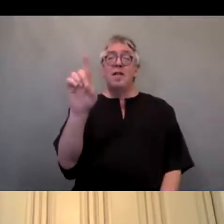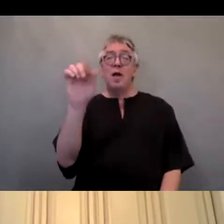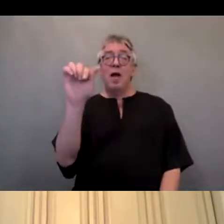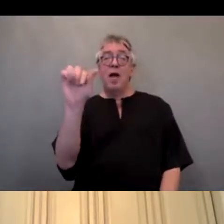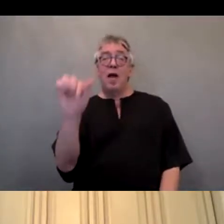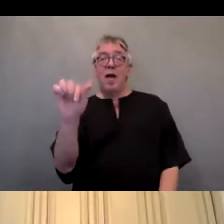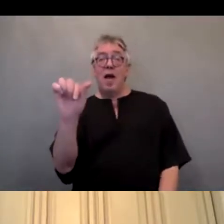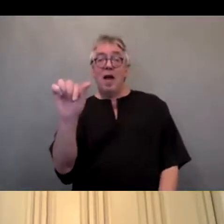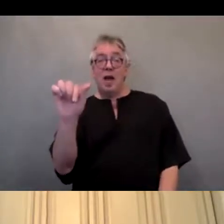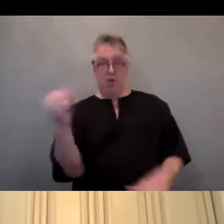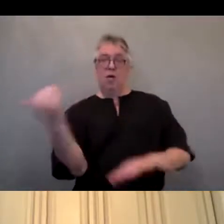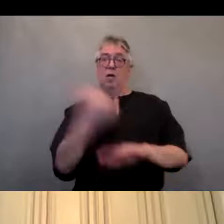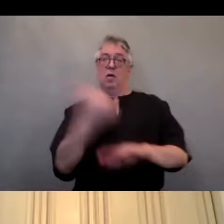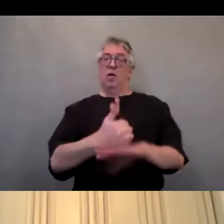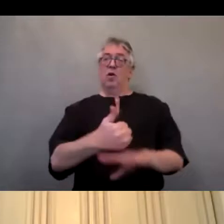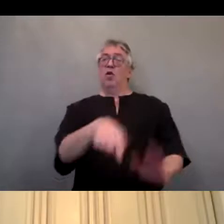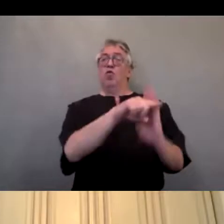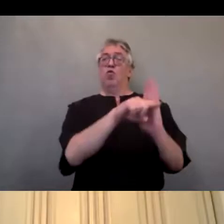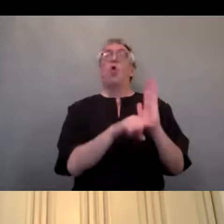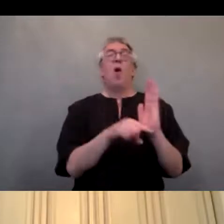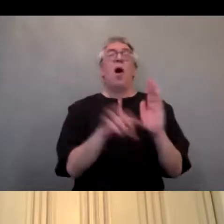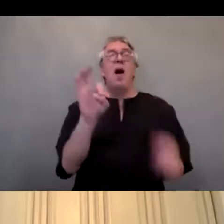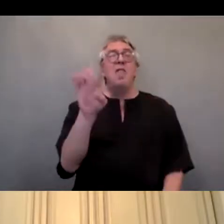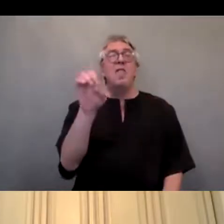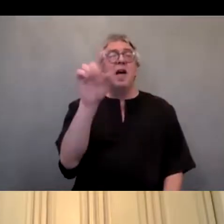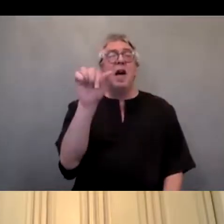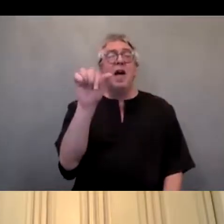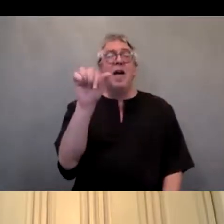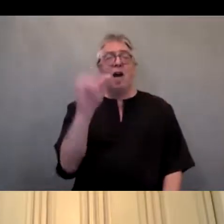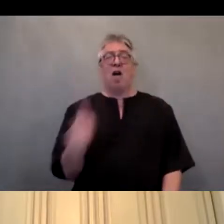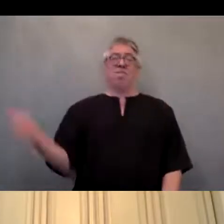last year, the FDA has ruled now that cochlear